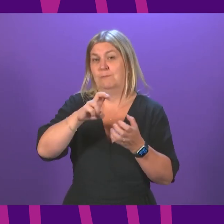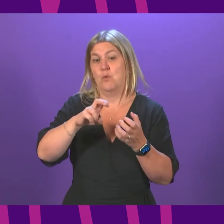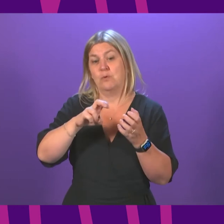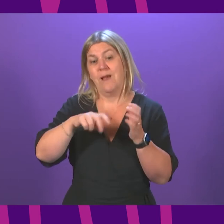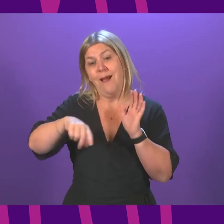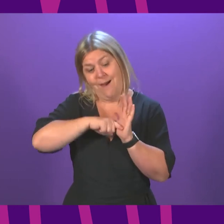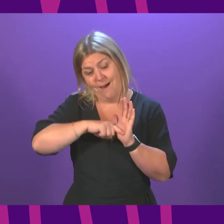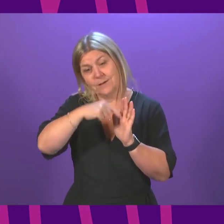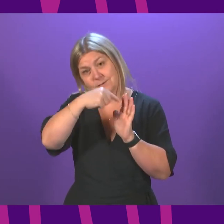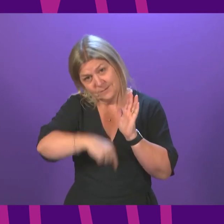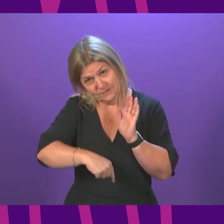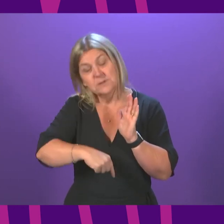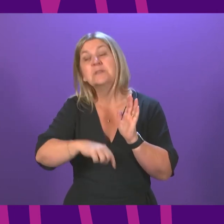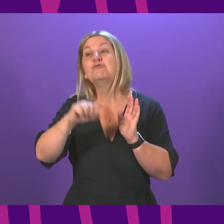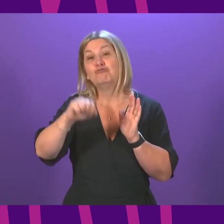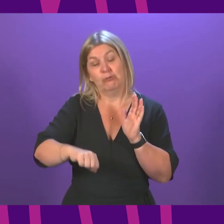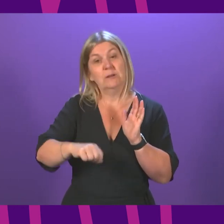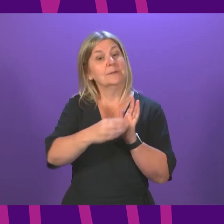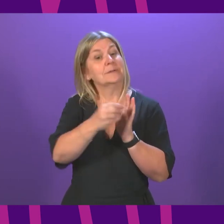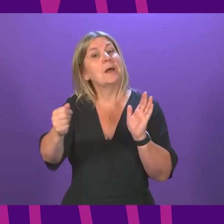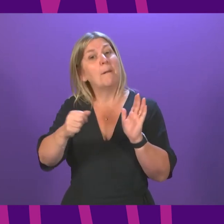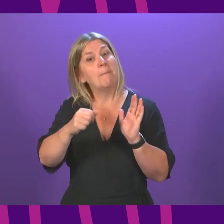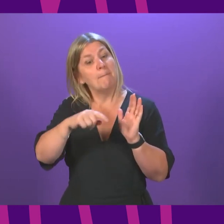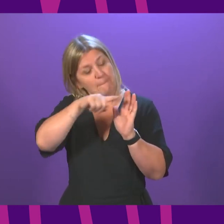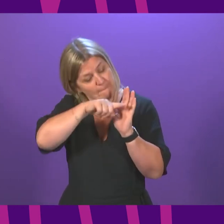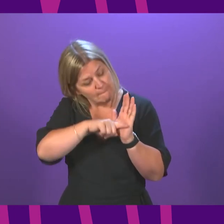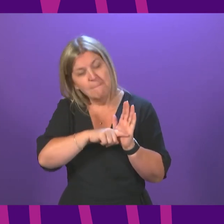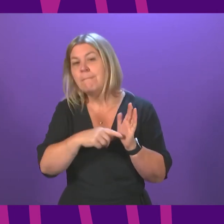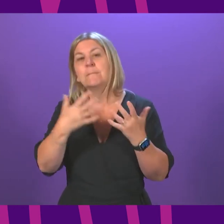(Scotland) Act 2019, some of which have not yet been enacted. Parliament can have that